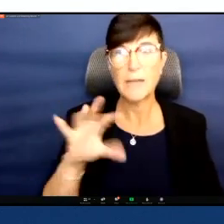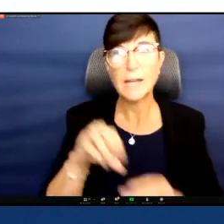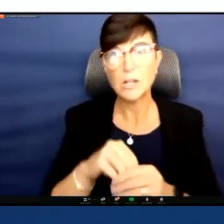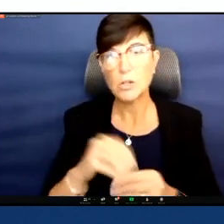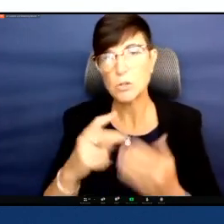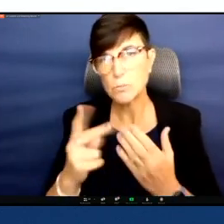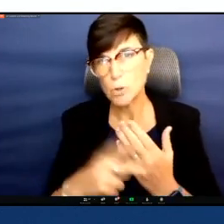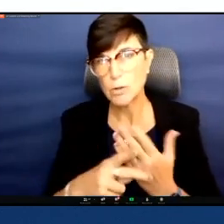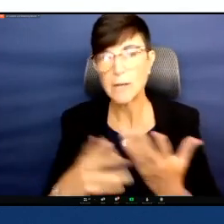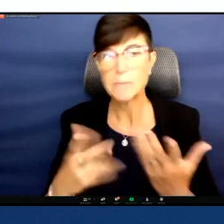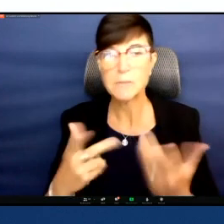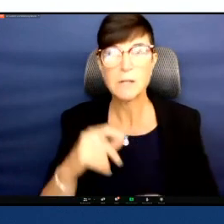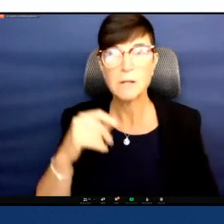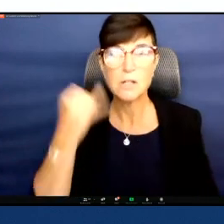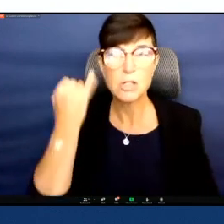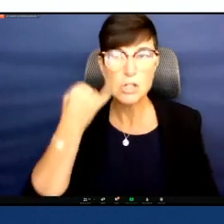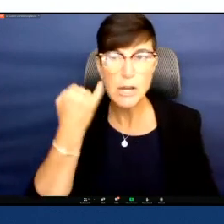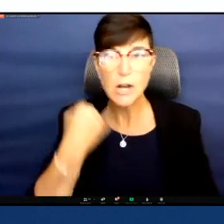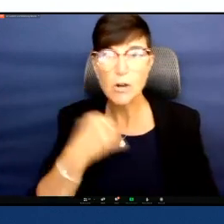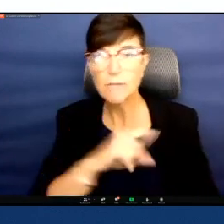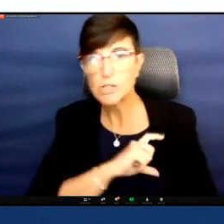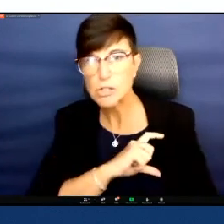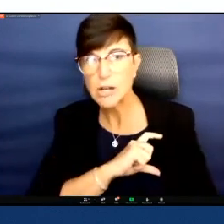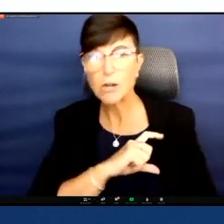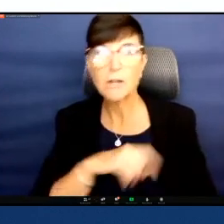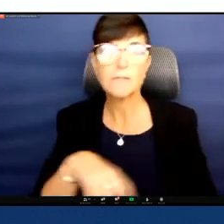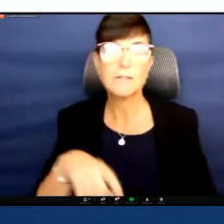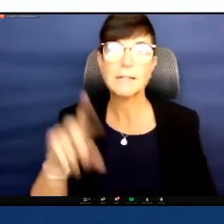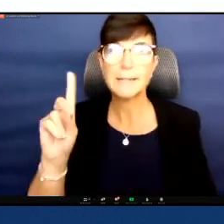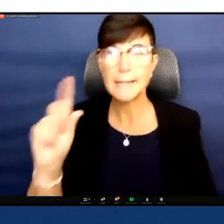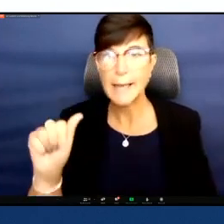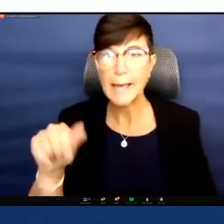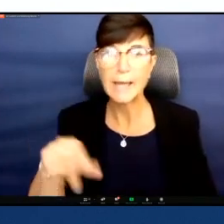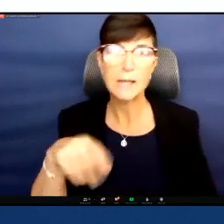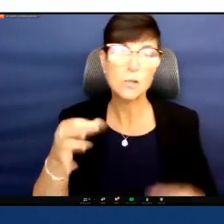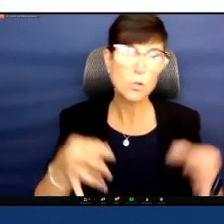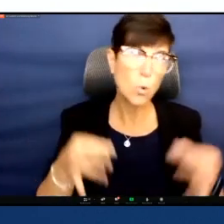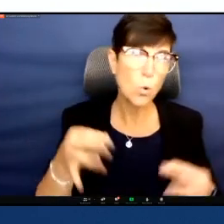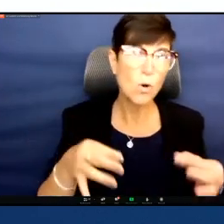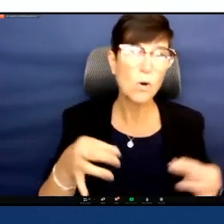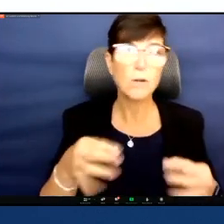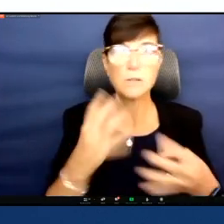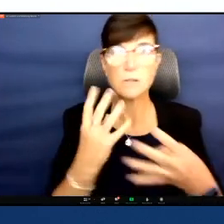probation, the district attorney. Funding for the courts, correctional health services and the public.